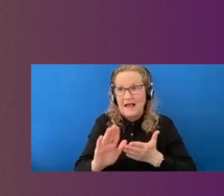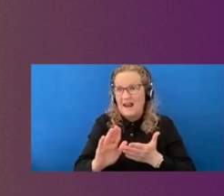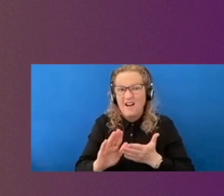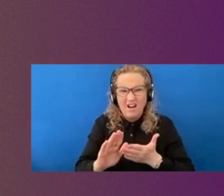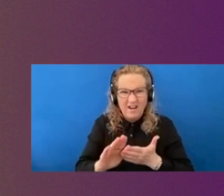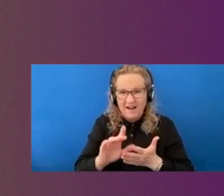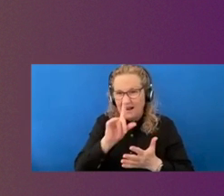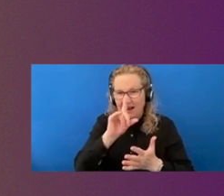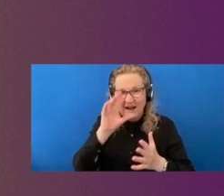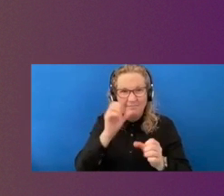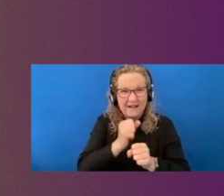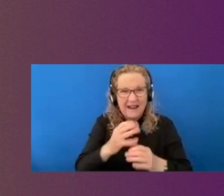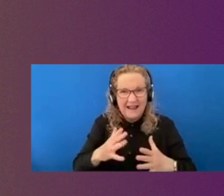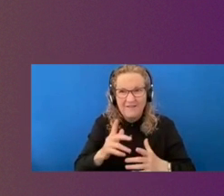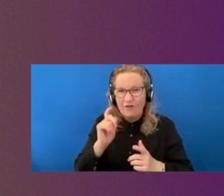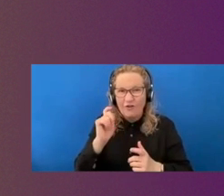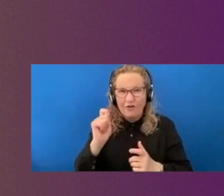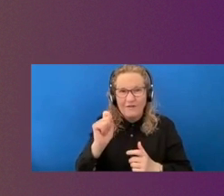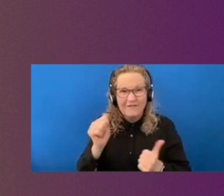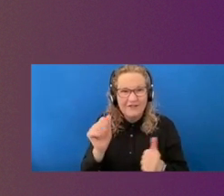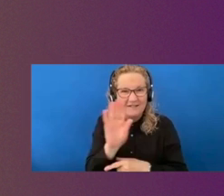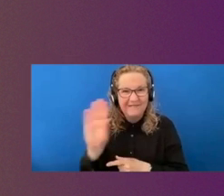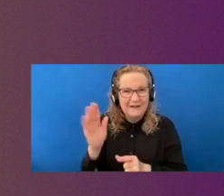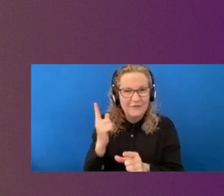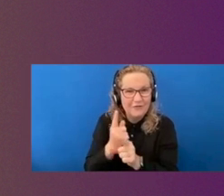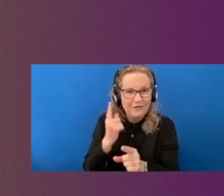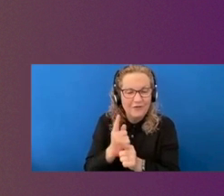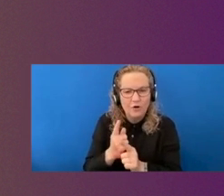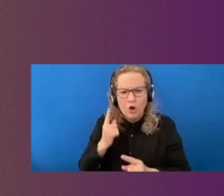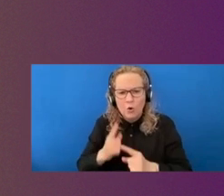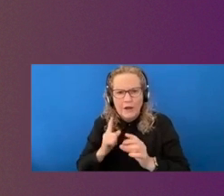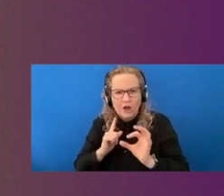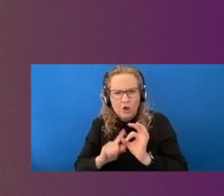we're going to have a q a quick session in a minute but the final question I have